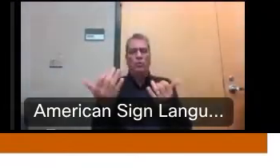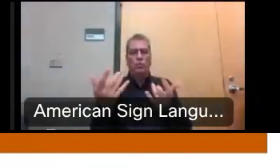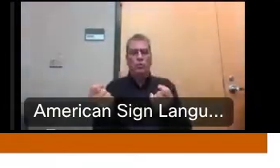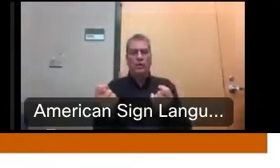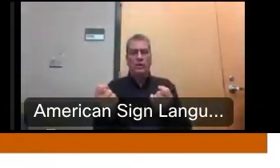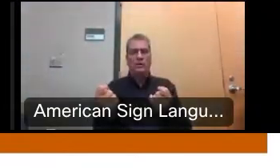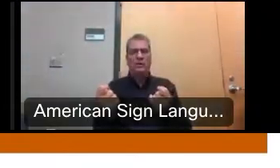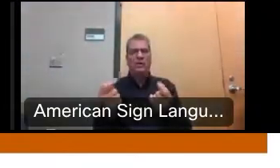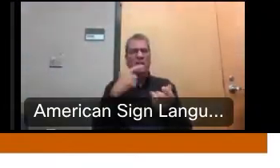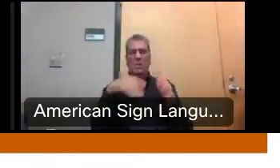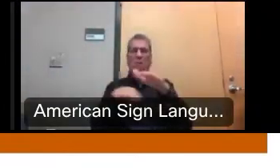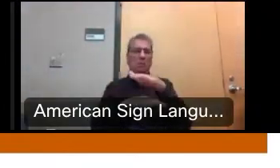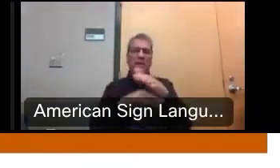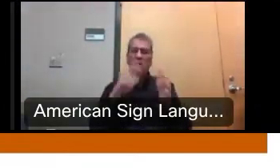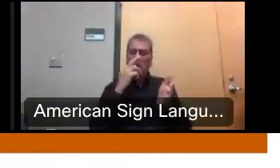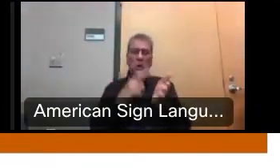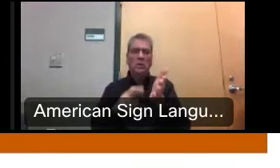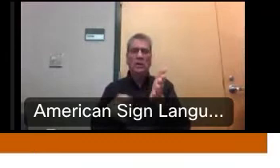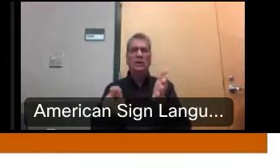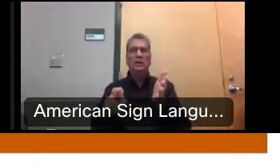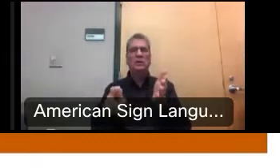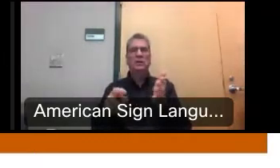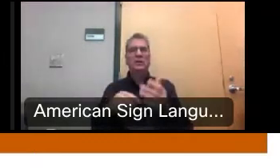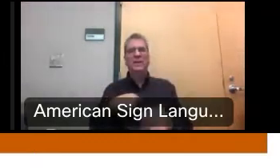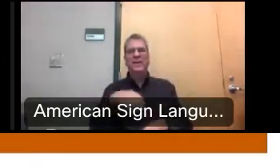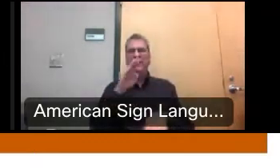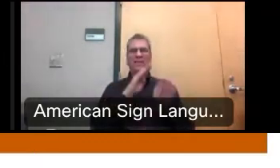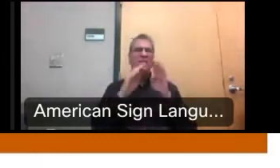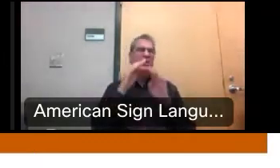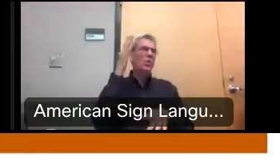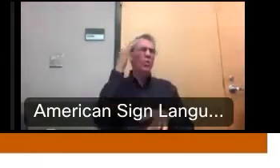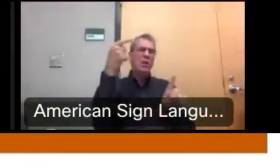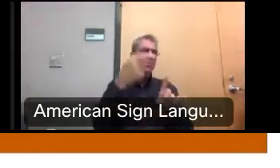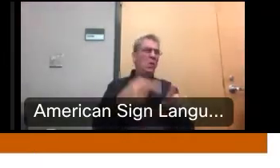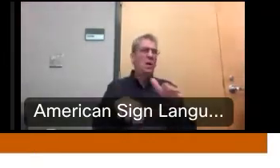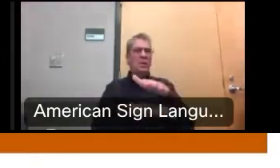just basic research. So I'm always frustrated with people like, what's the point of basic research? And this, that and the other it's like.